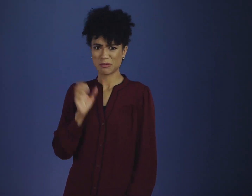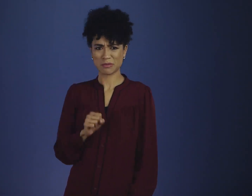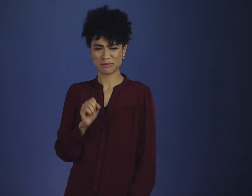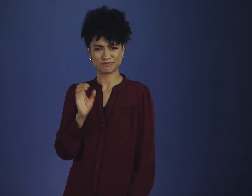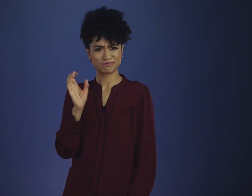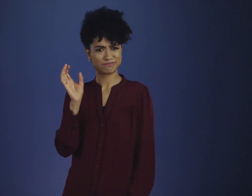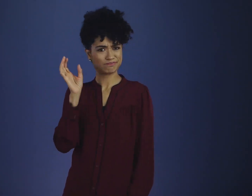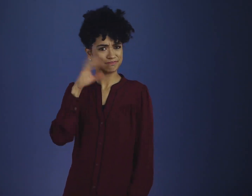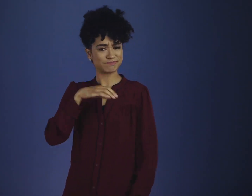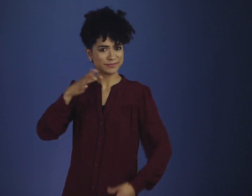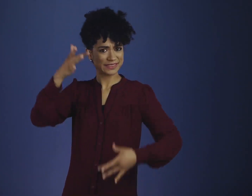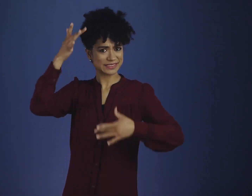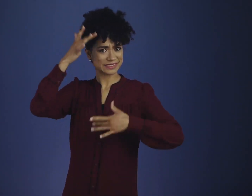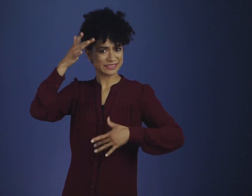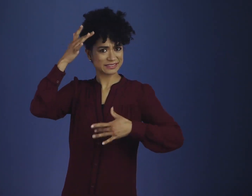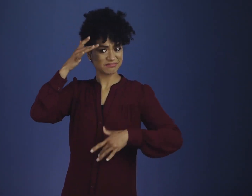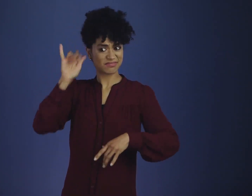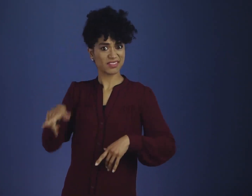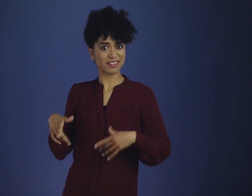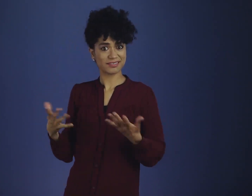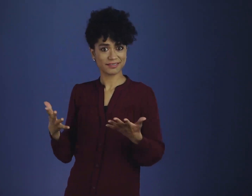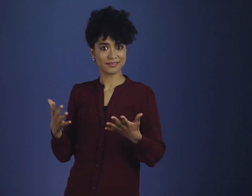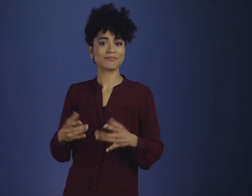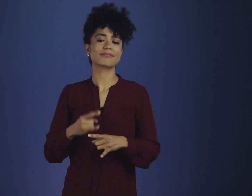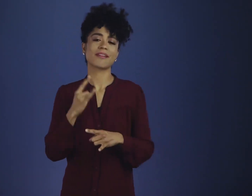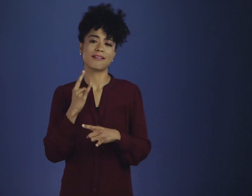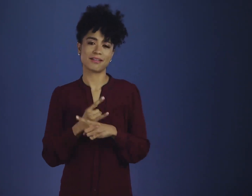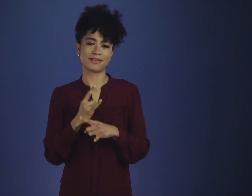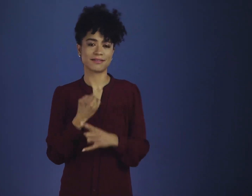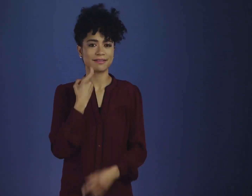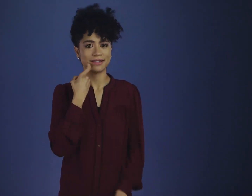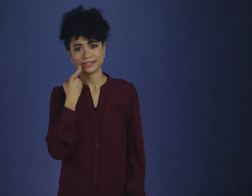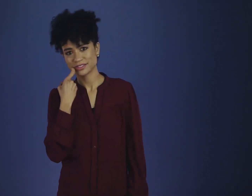from that age-old, baffling malady, alcoholism.